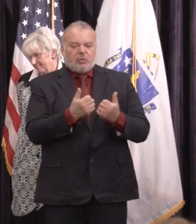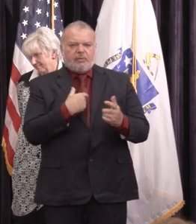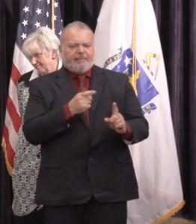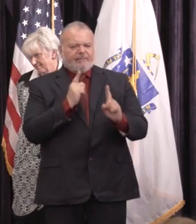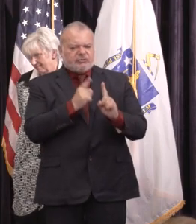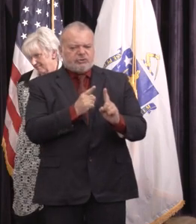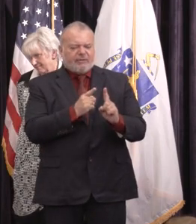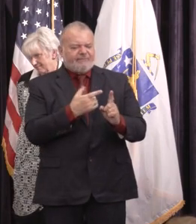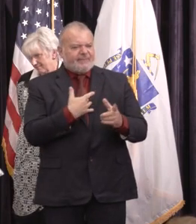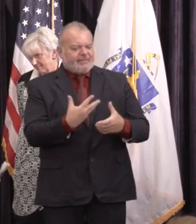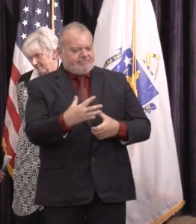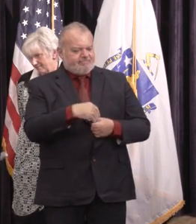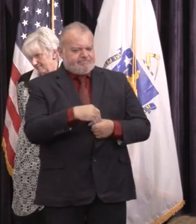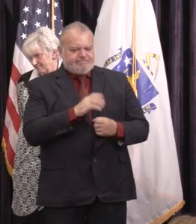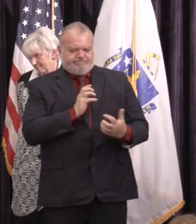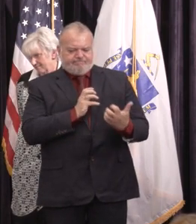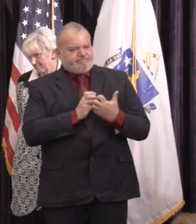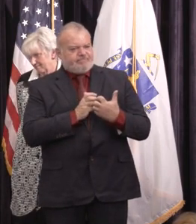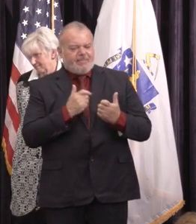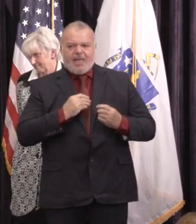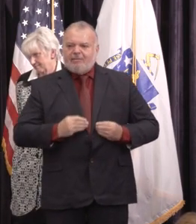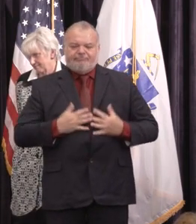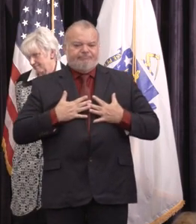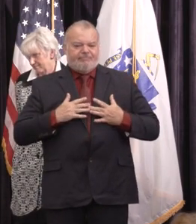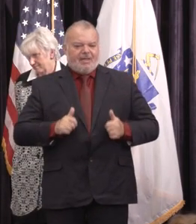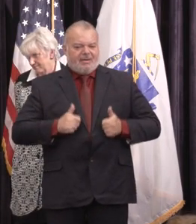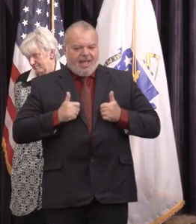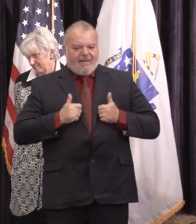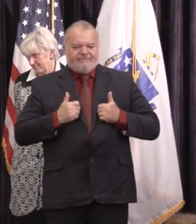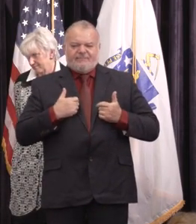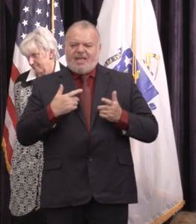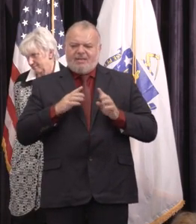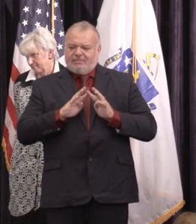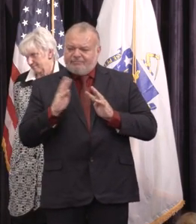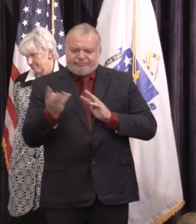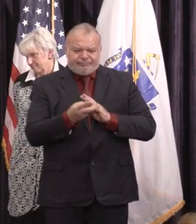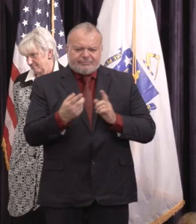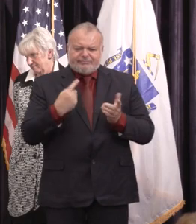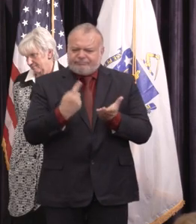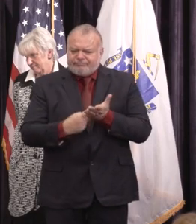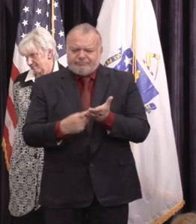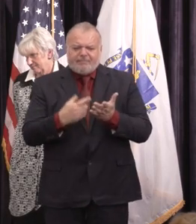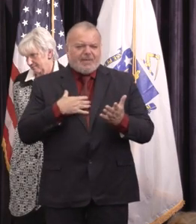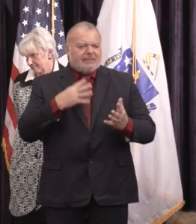collaboration people with lived experiences, people with disabilities, people like me are